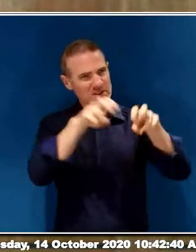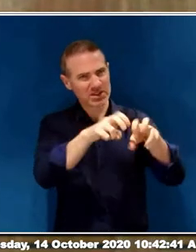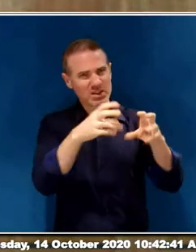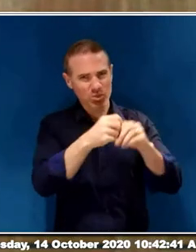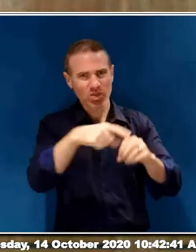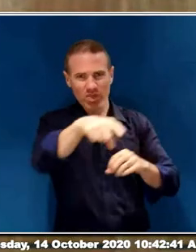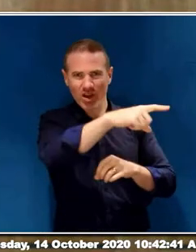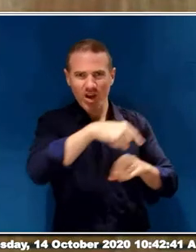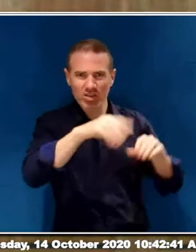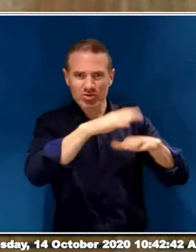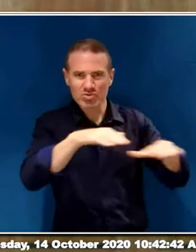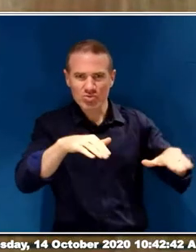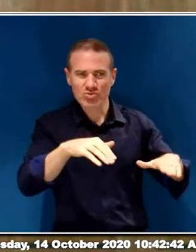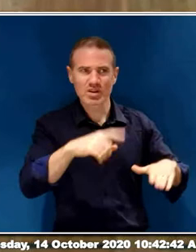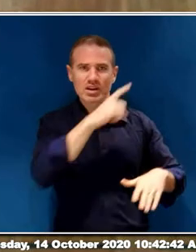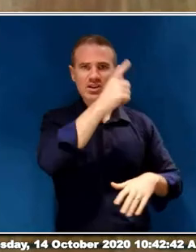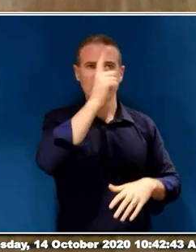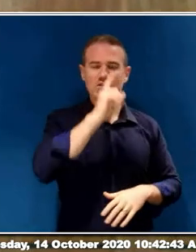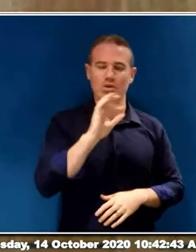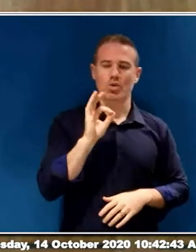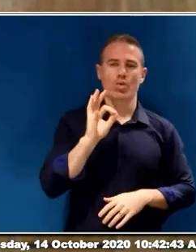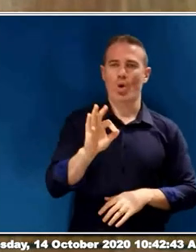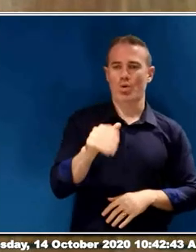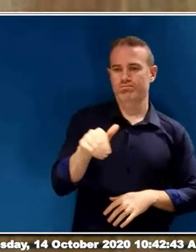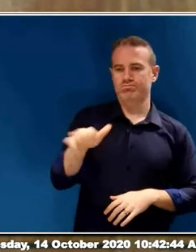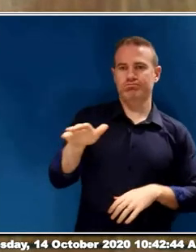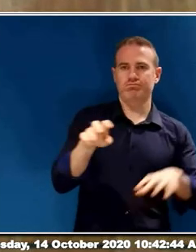It's my understanding that he was confused, upset, distressed.